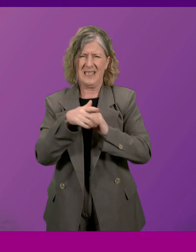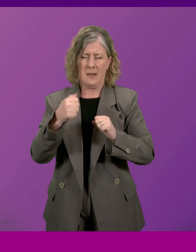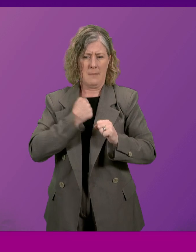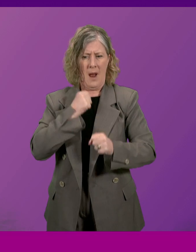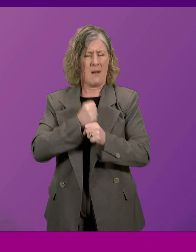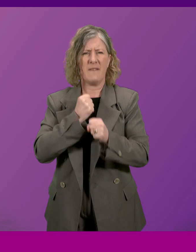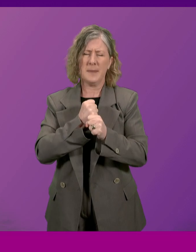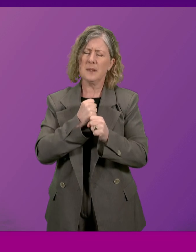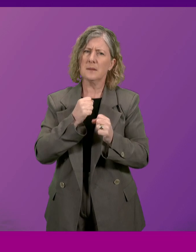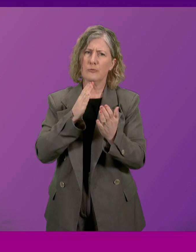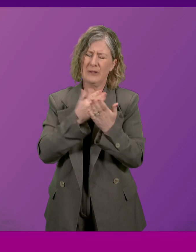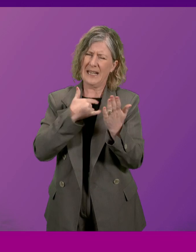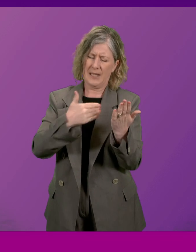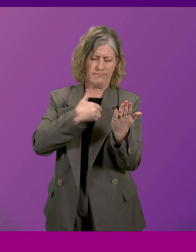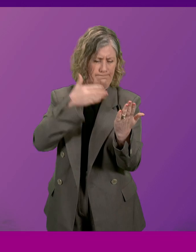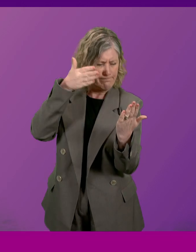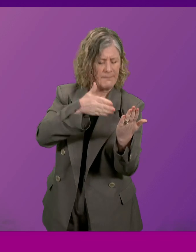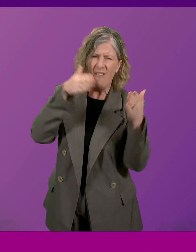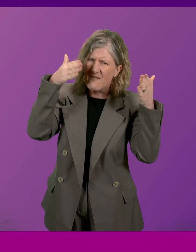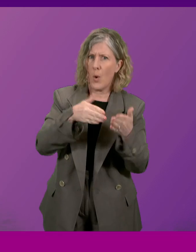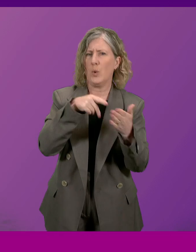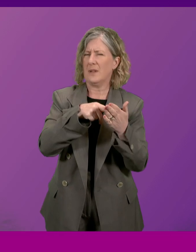and of everything that we are trying to do.